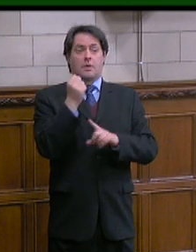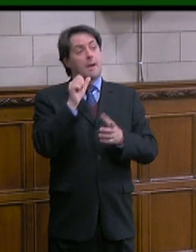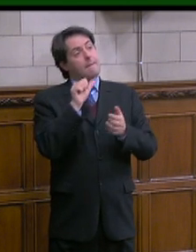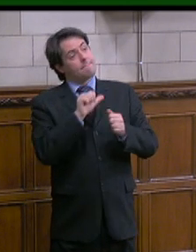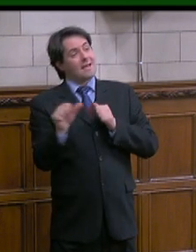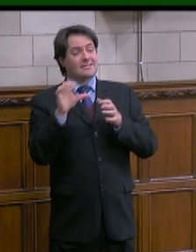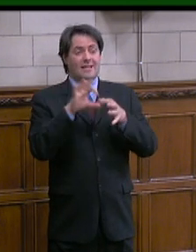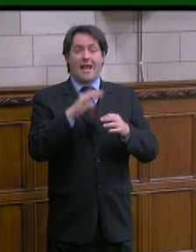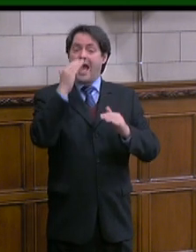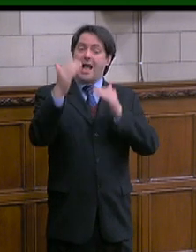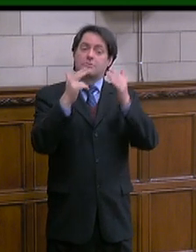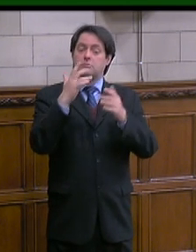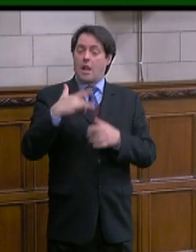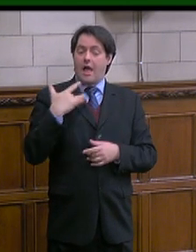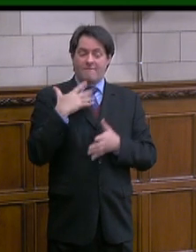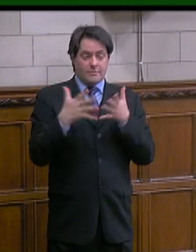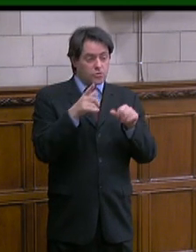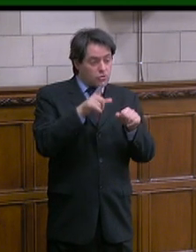and young people with the knowledge they need to succeed.